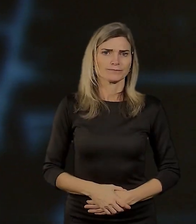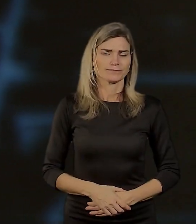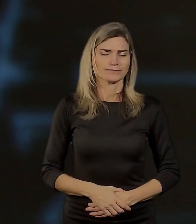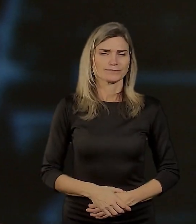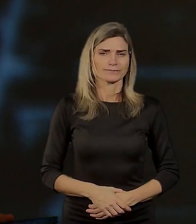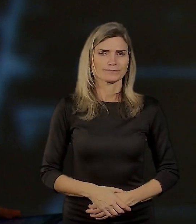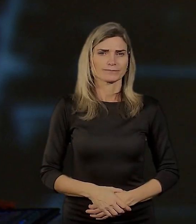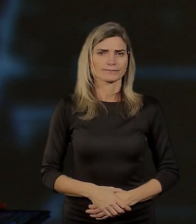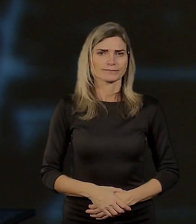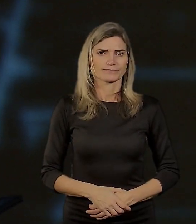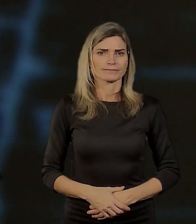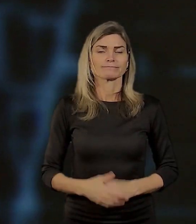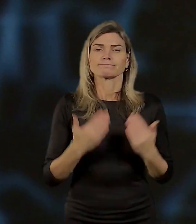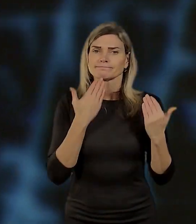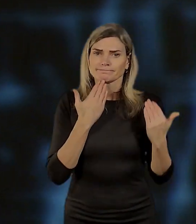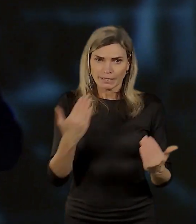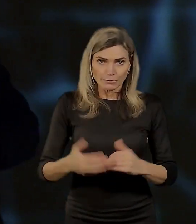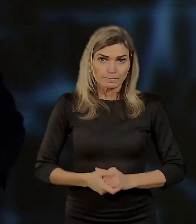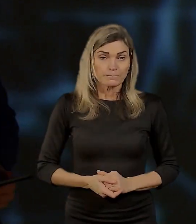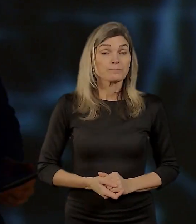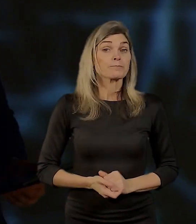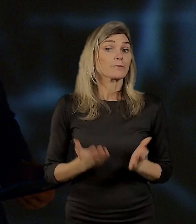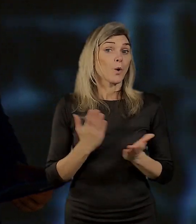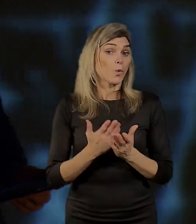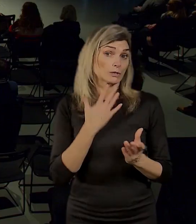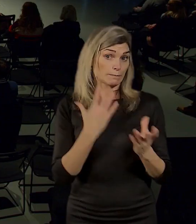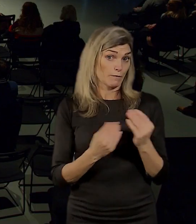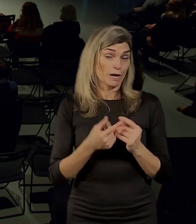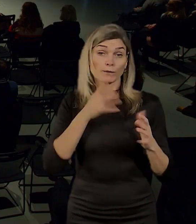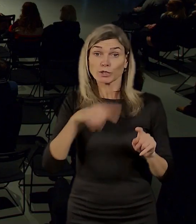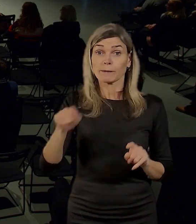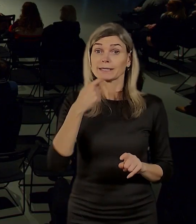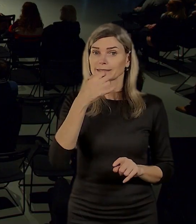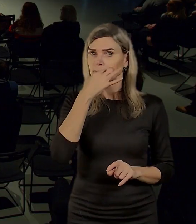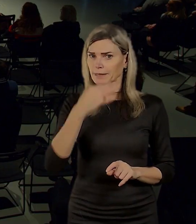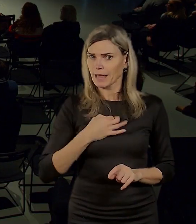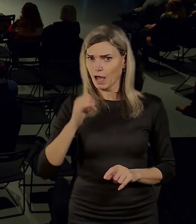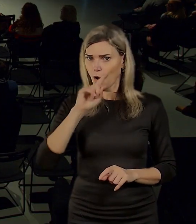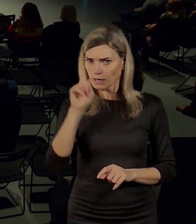something for them, from the city clerk's and architectural perspective.